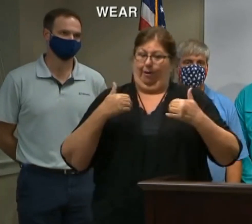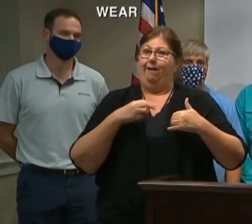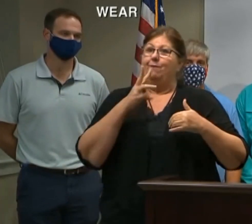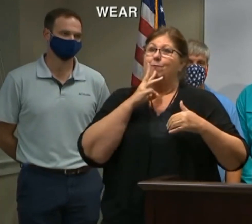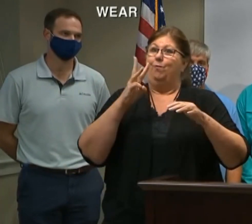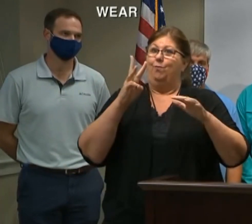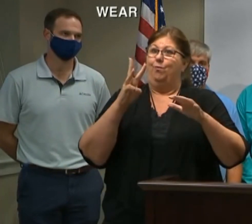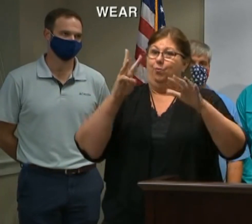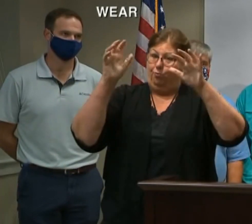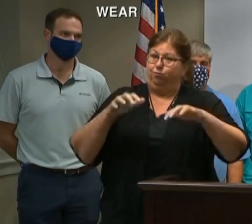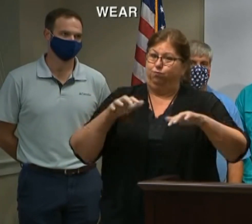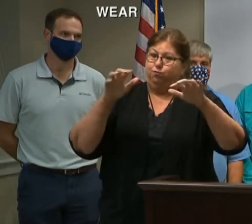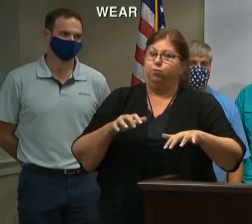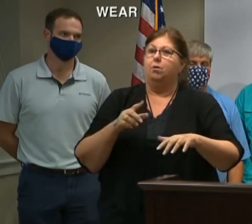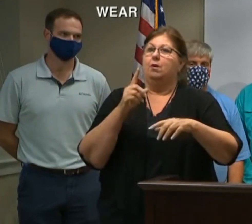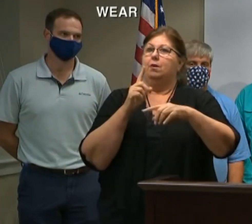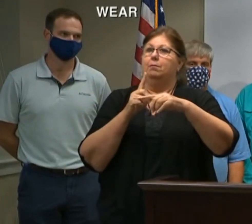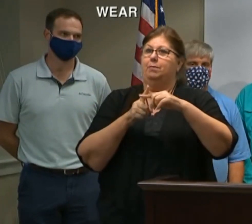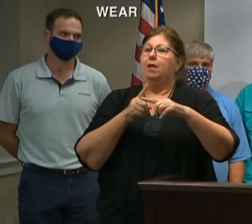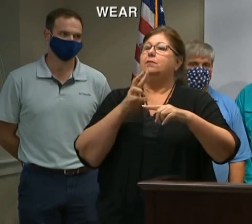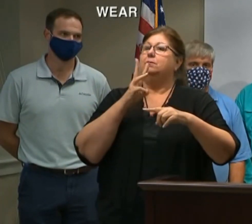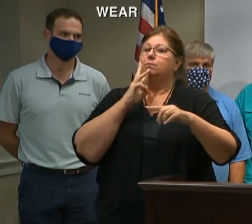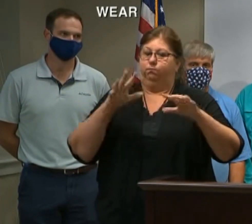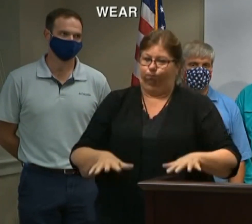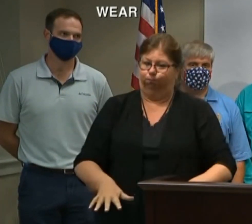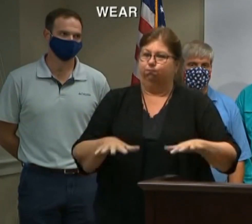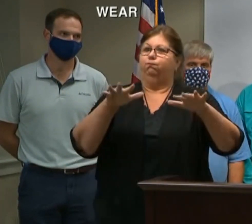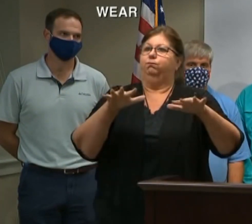like we've seen from hurricane sally some of the impacts are not